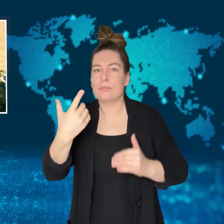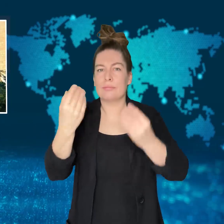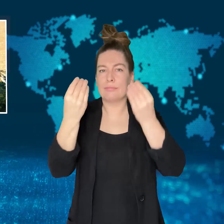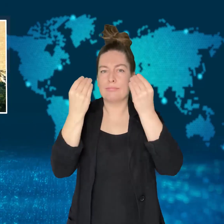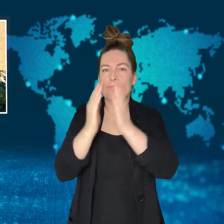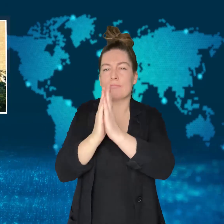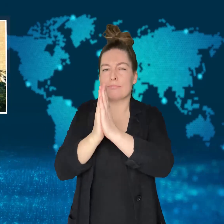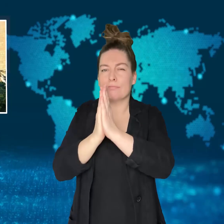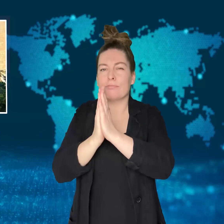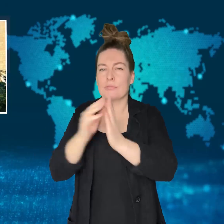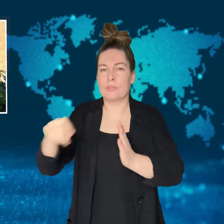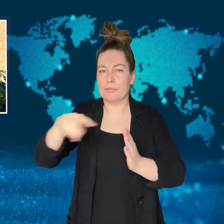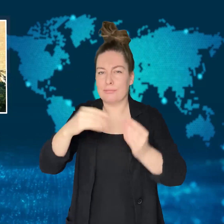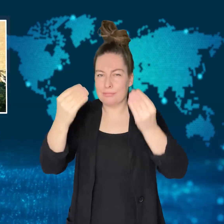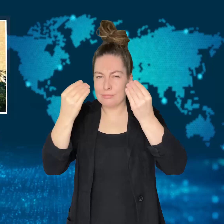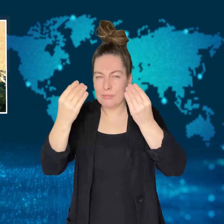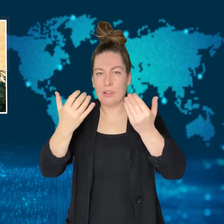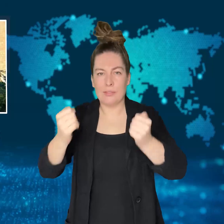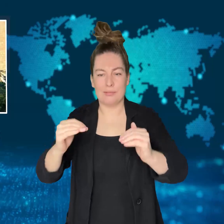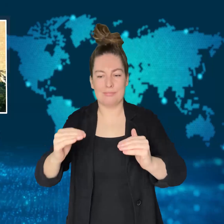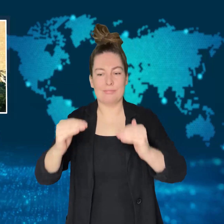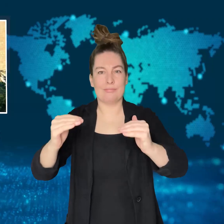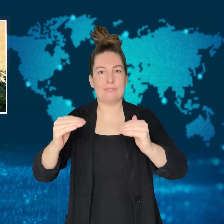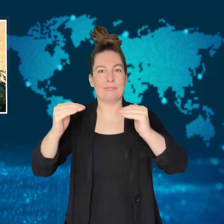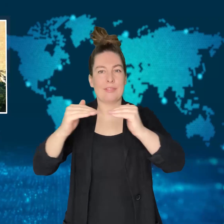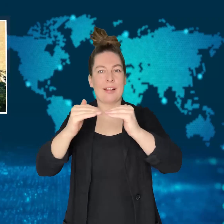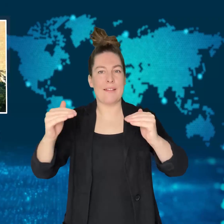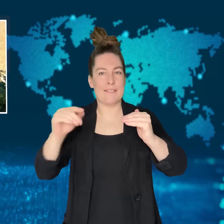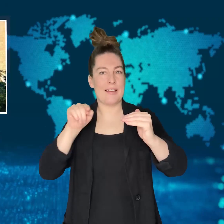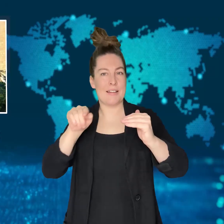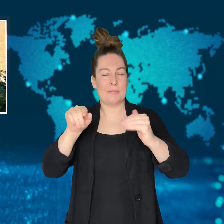Those titles are given to clerics who have